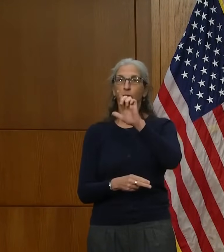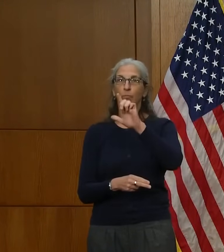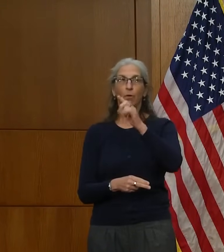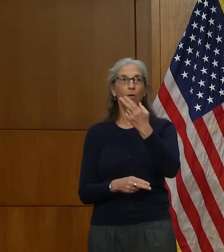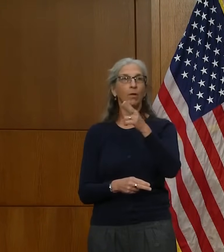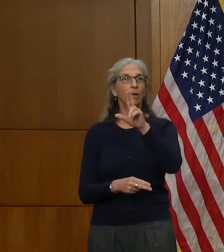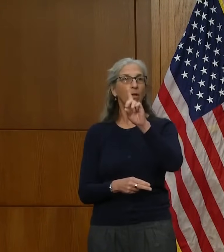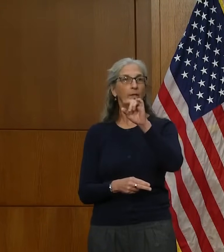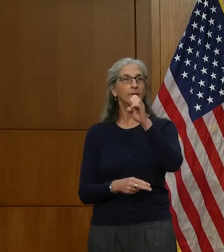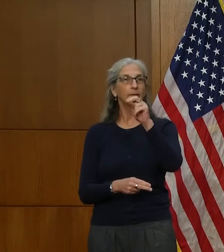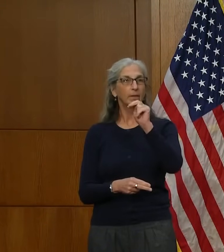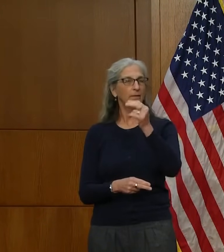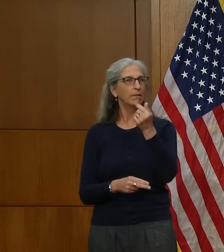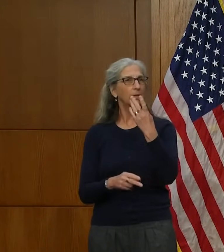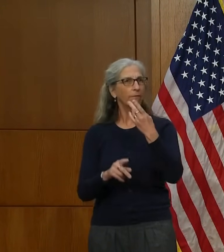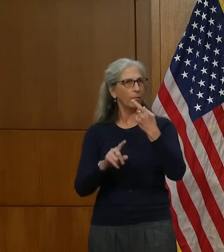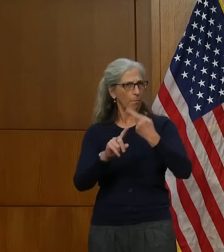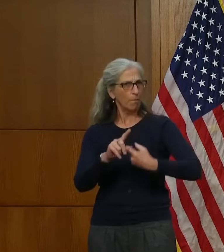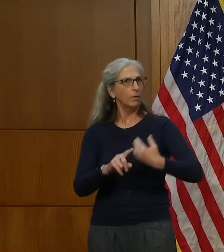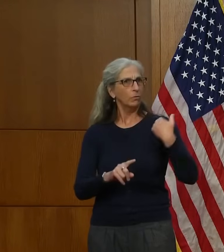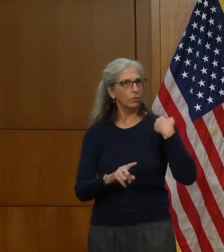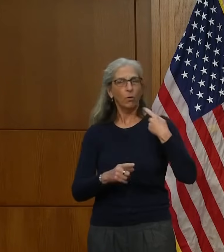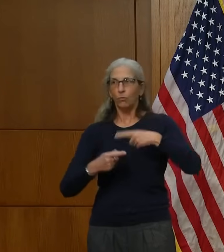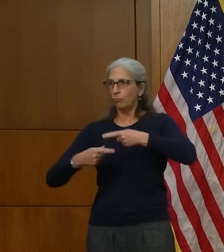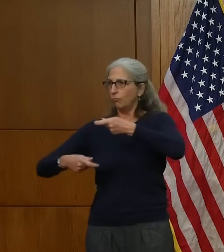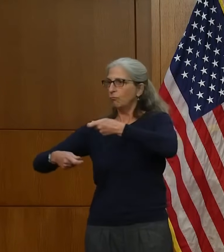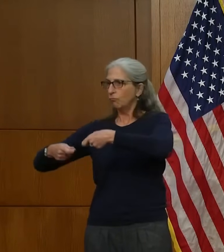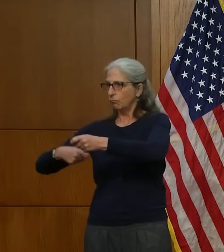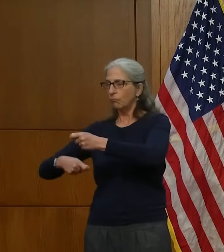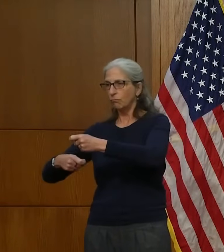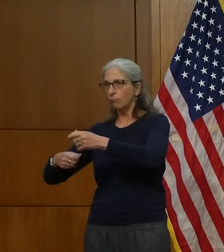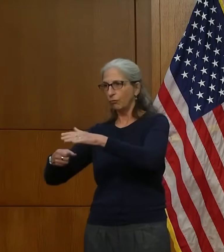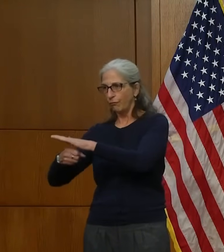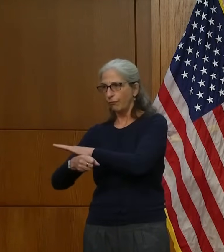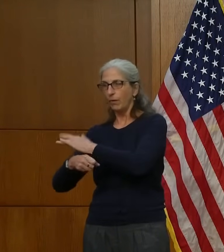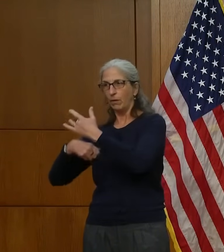TO, UH, TO NOMINATE JAMAL